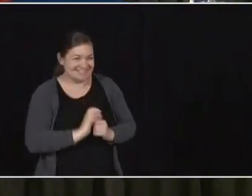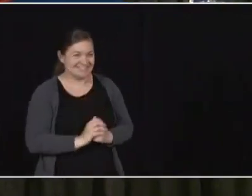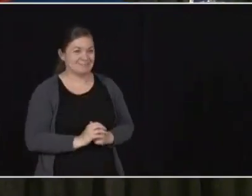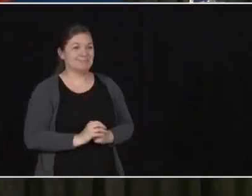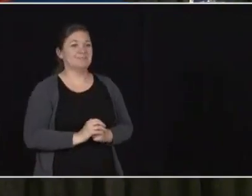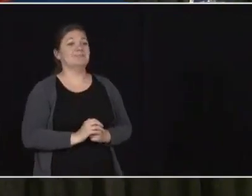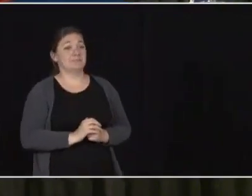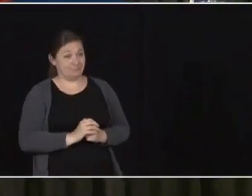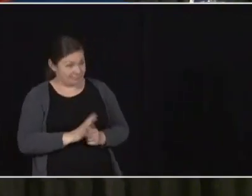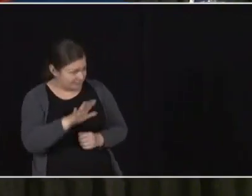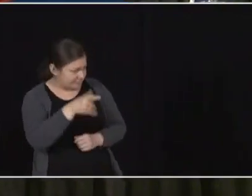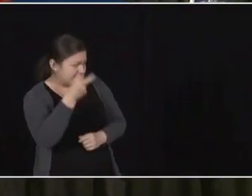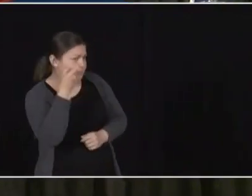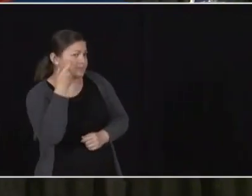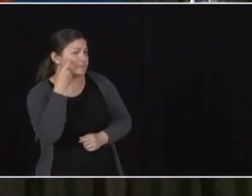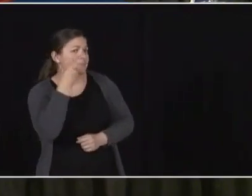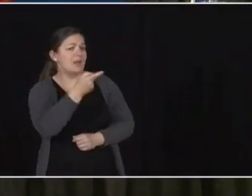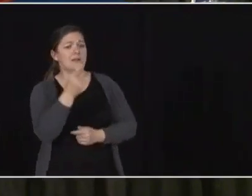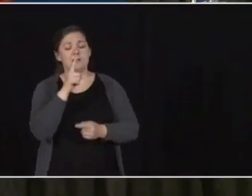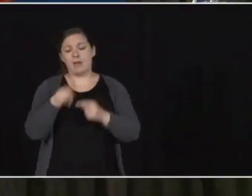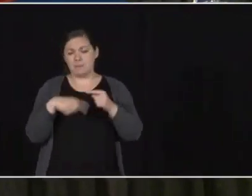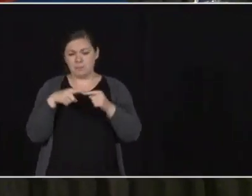You mentioned earlier